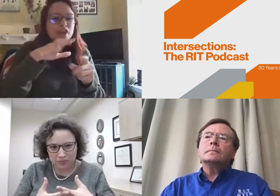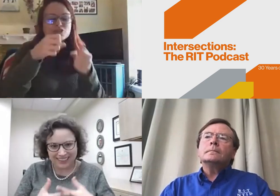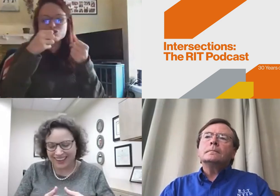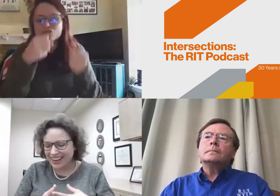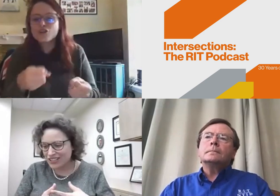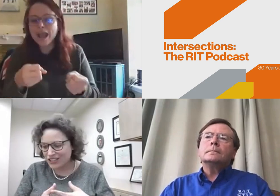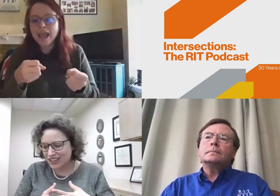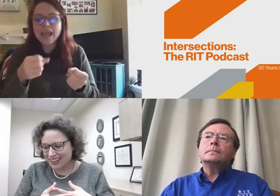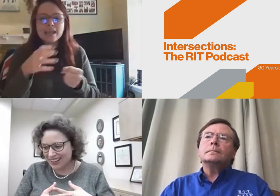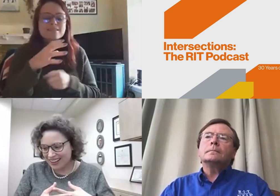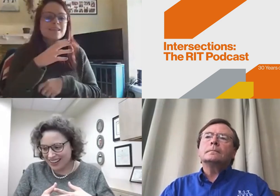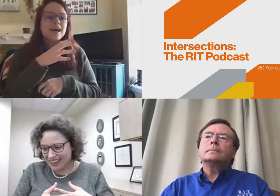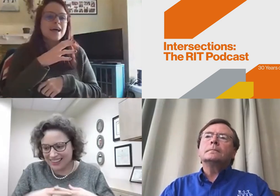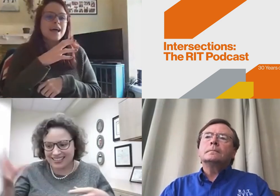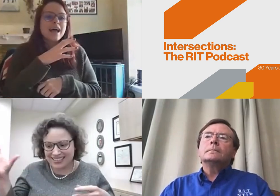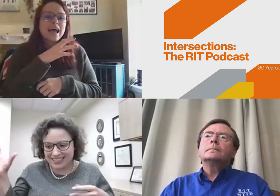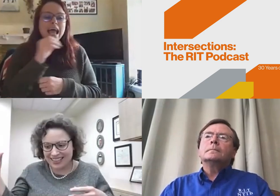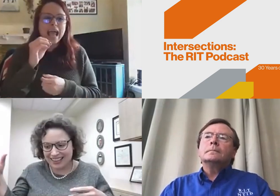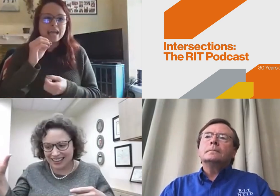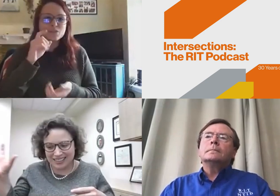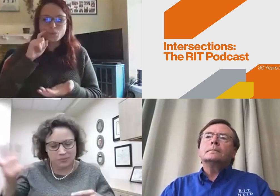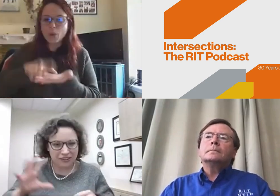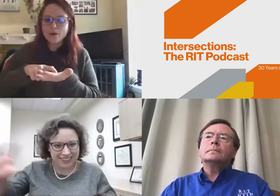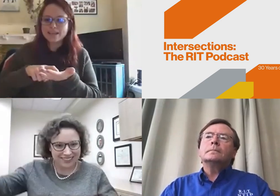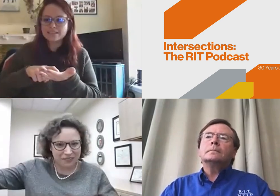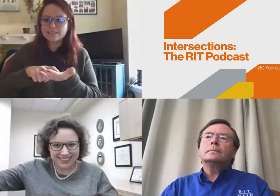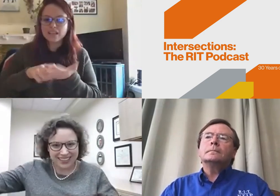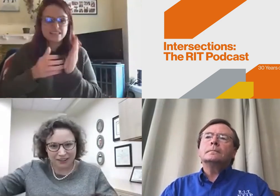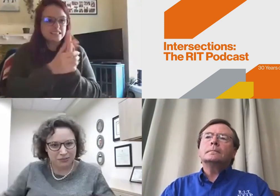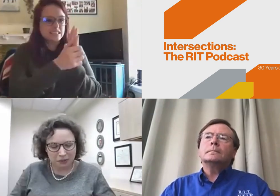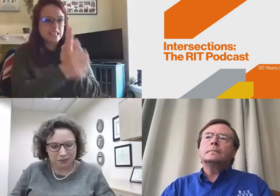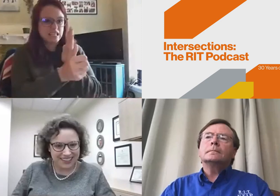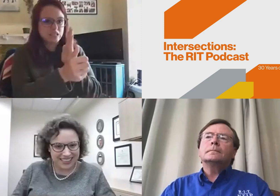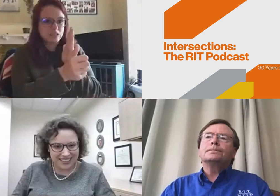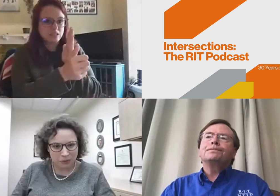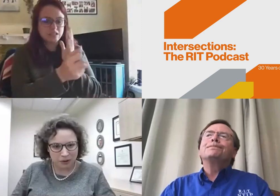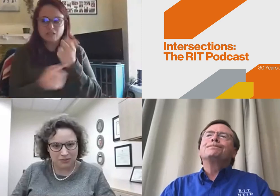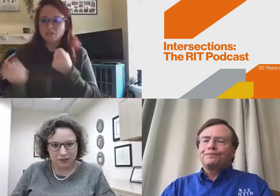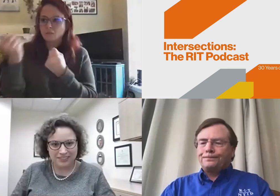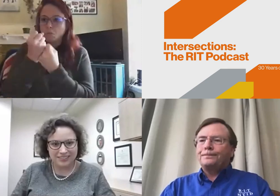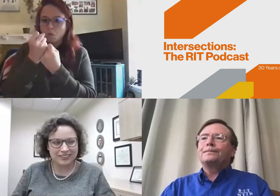equitably engage and then see that that support doesn't always carry forward into the workforce.